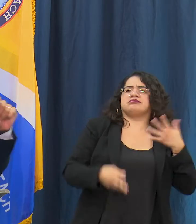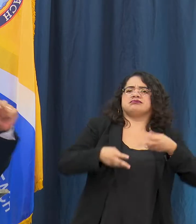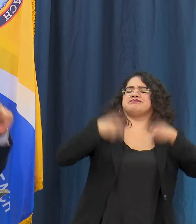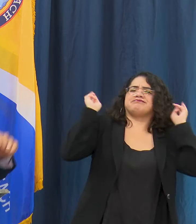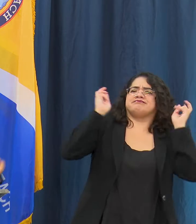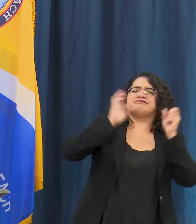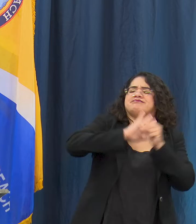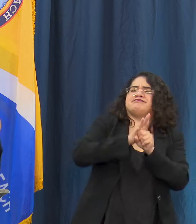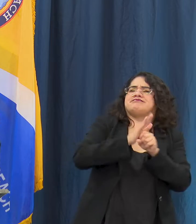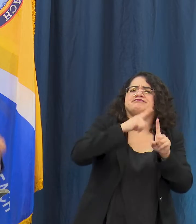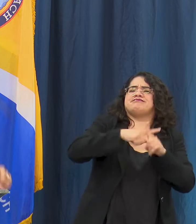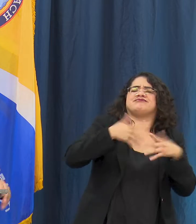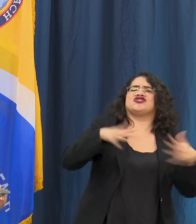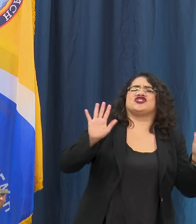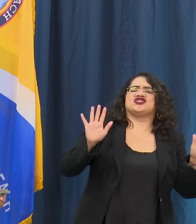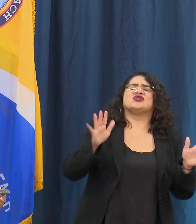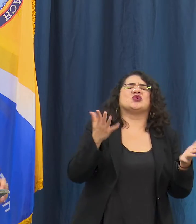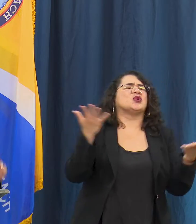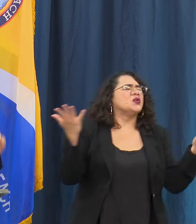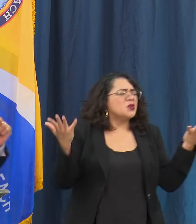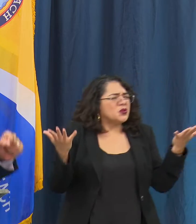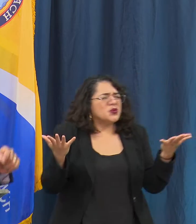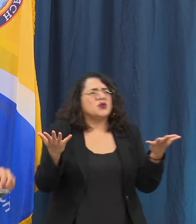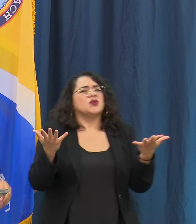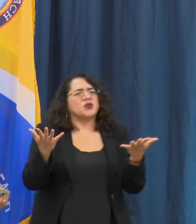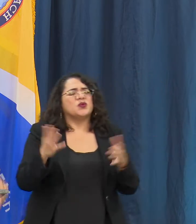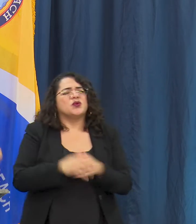on this crisis where we weren't sure if we would have enough ventilators or have